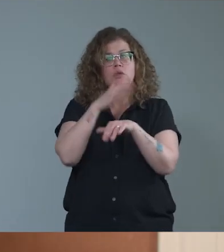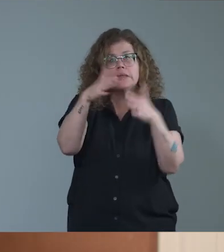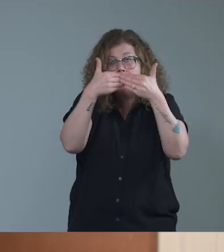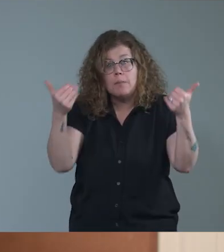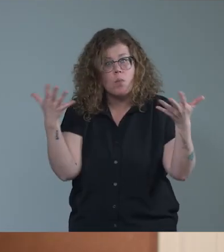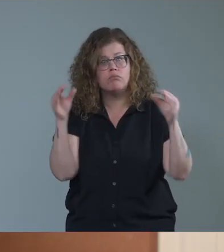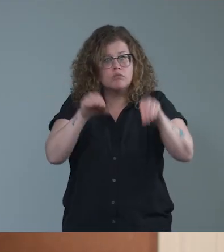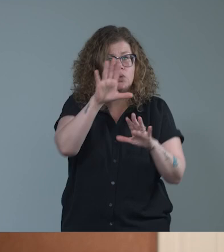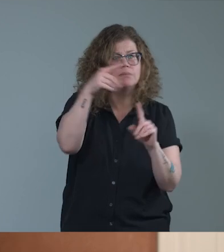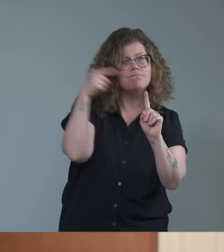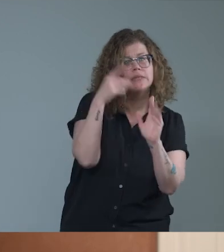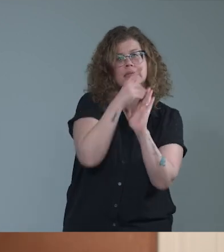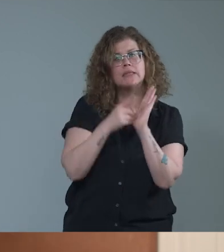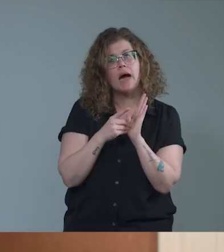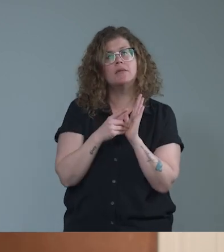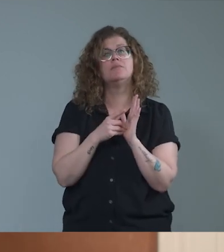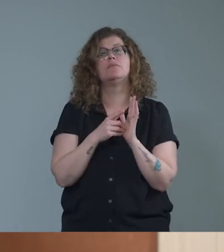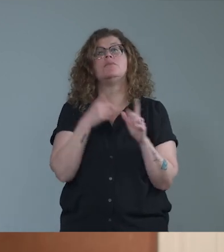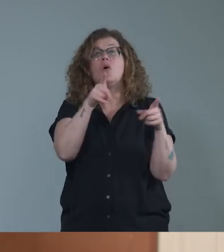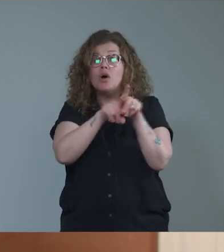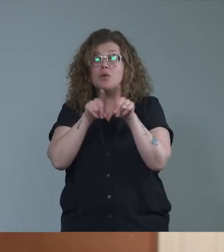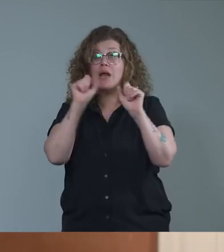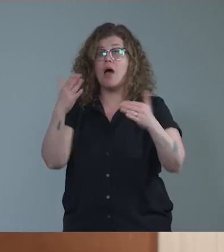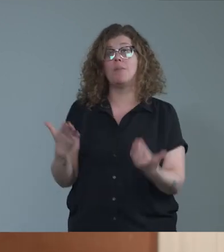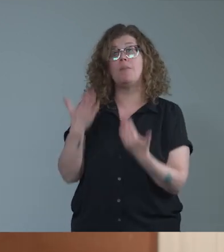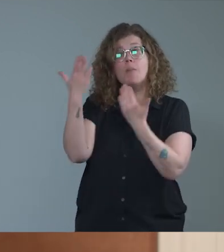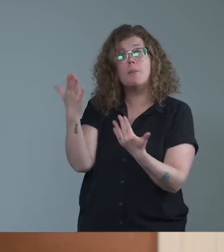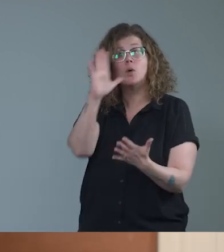from your detailed design, so you may propose in your detailed design